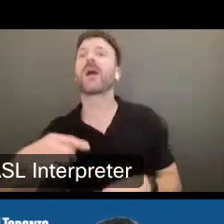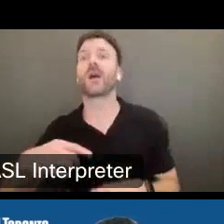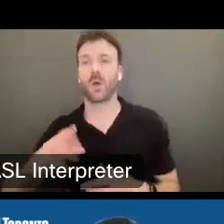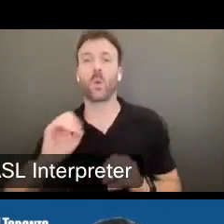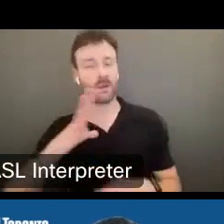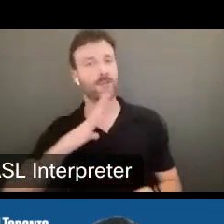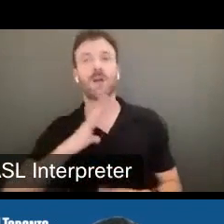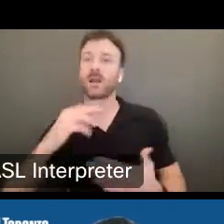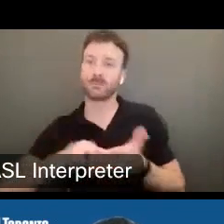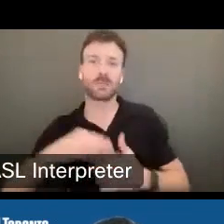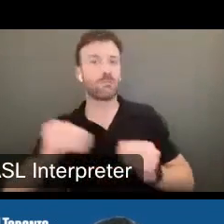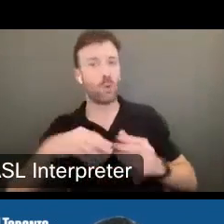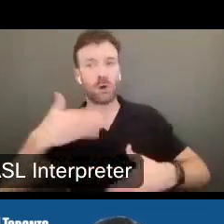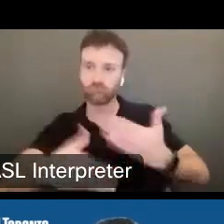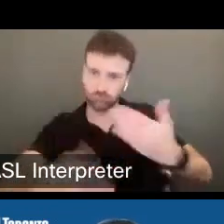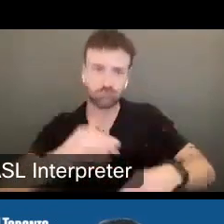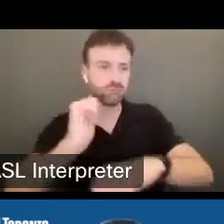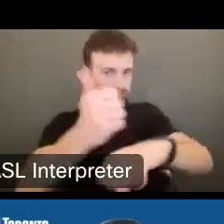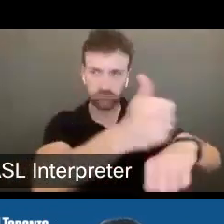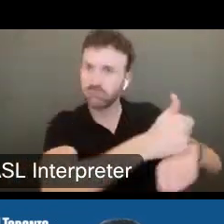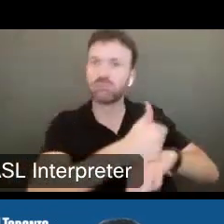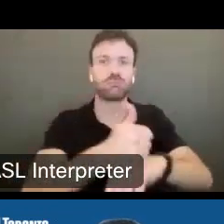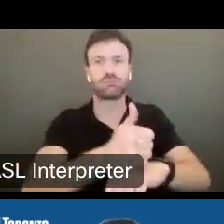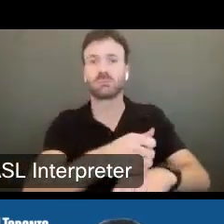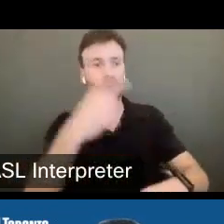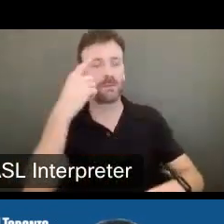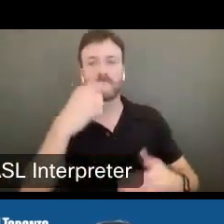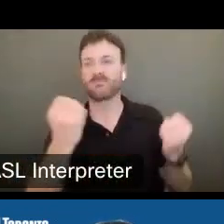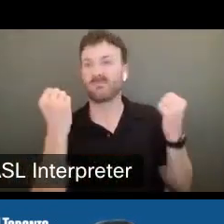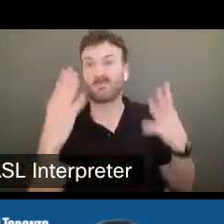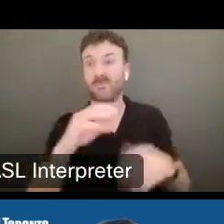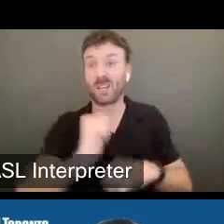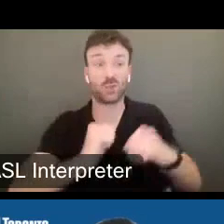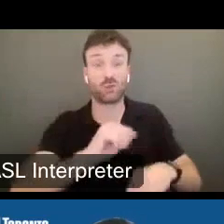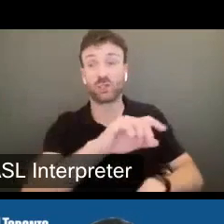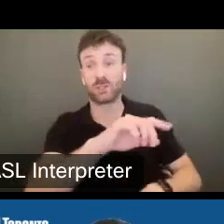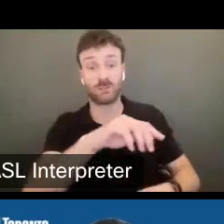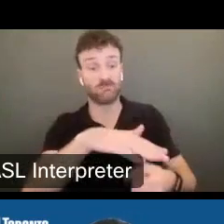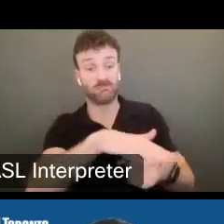to implementing them as many construction work zone sites as we can, leading up to it